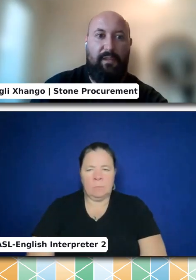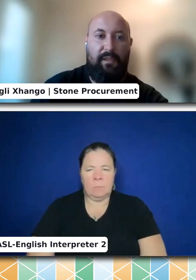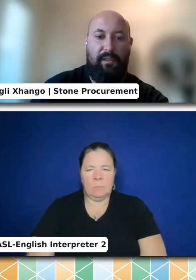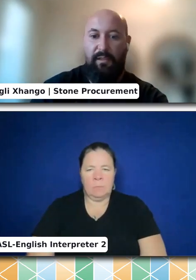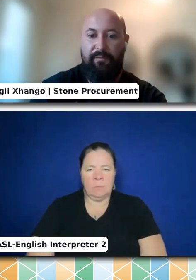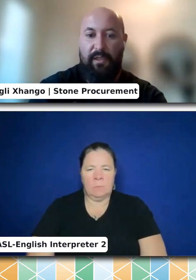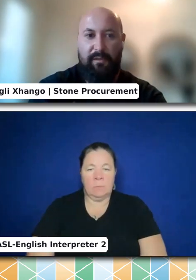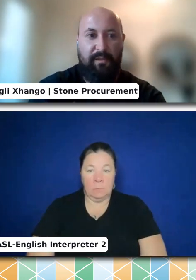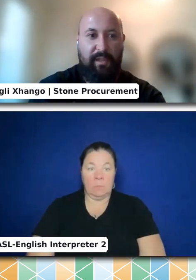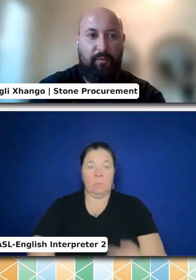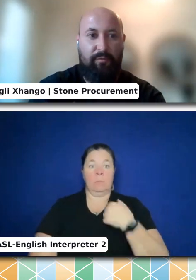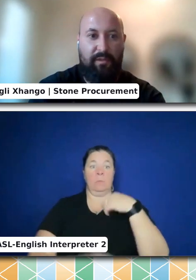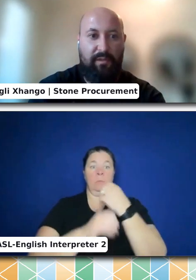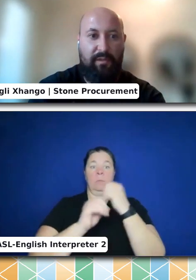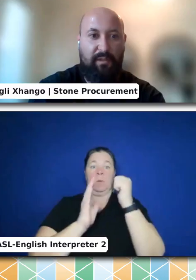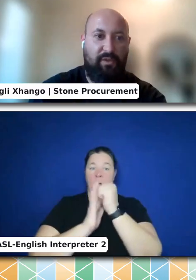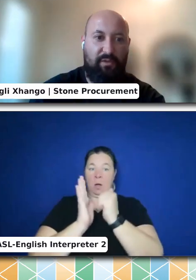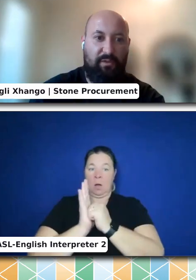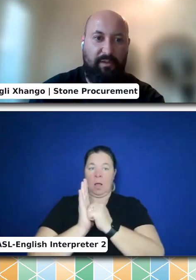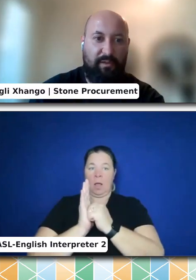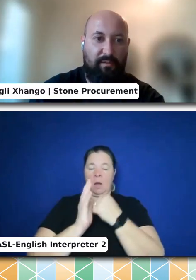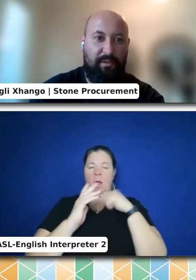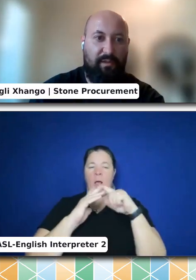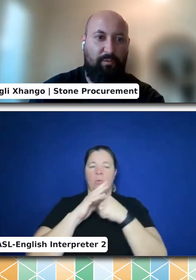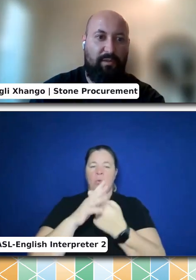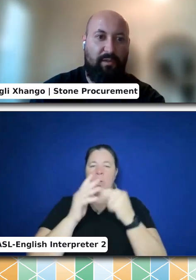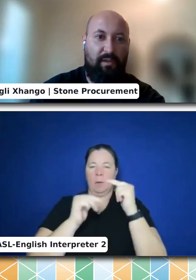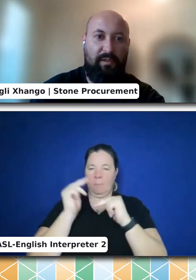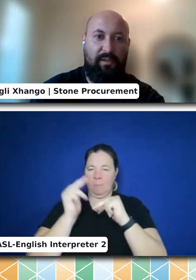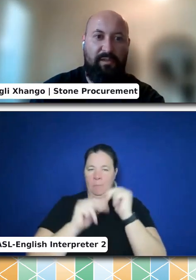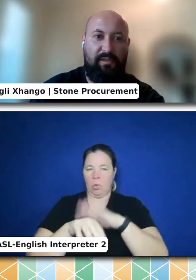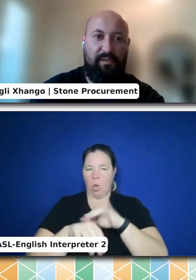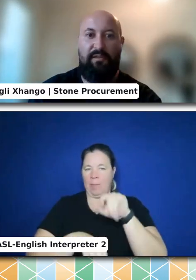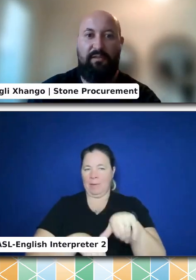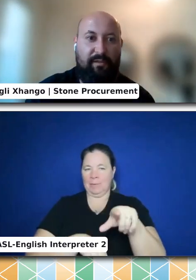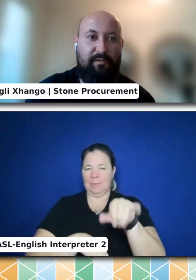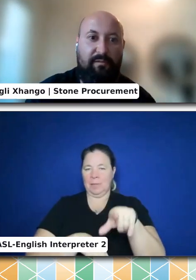Now, I've got an account that I was just starting to build out on this, and I thought that it would be.